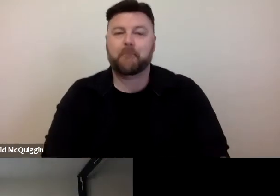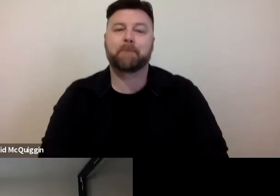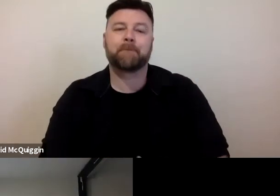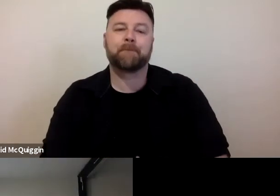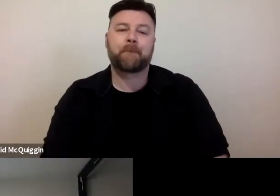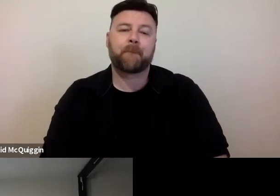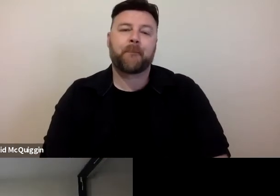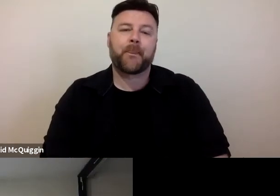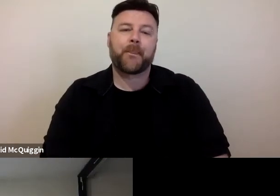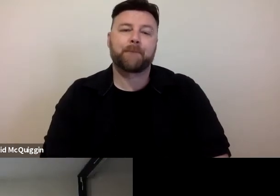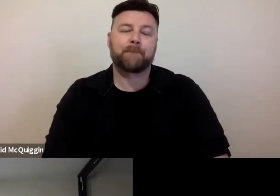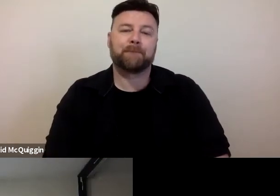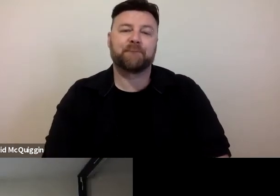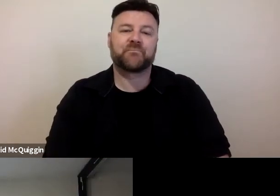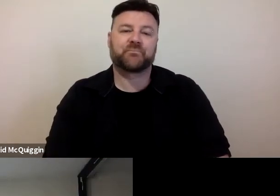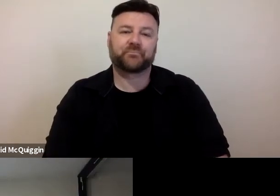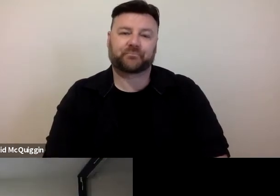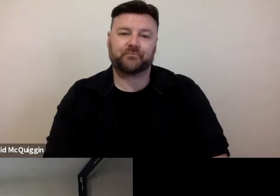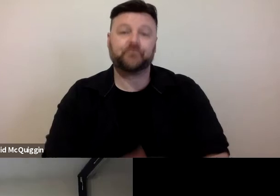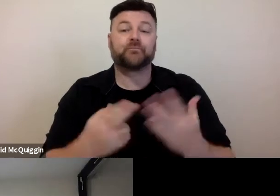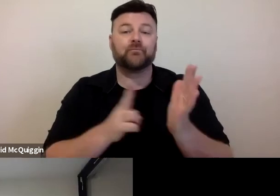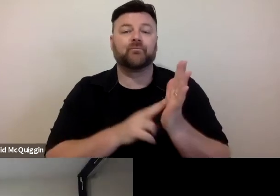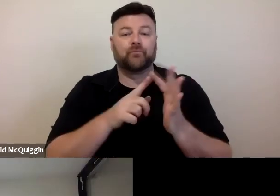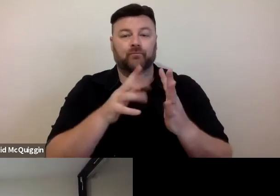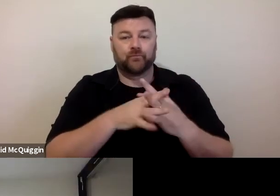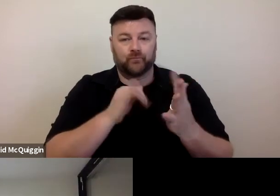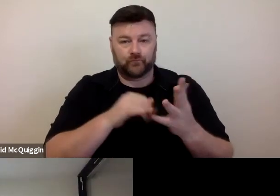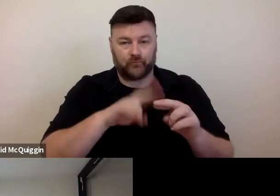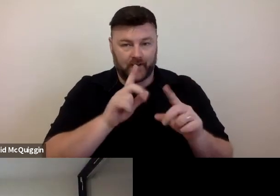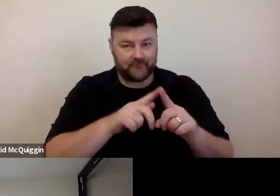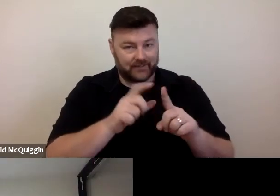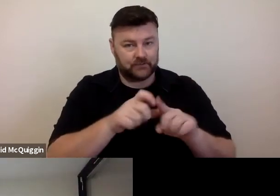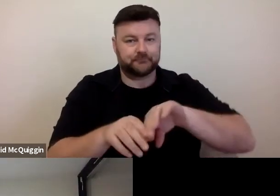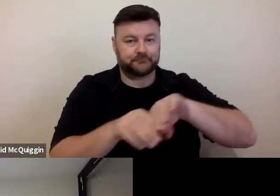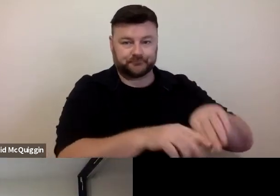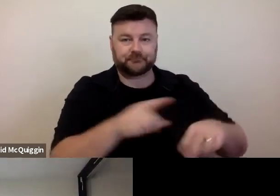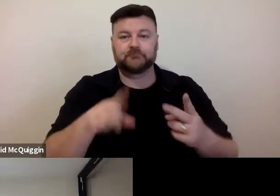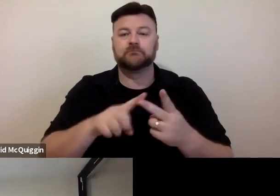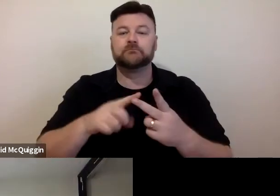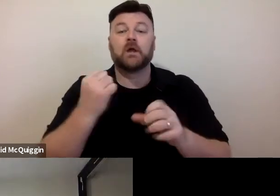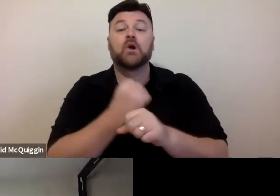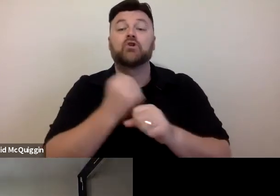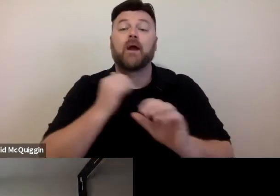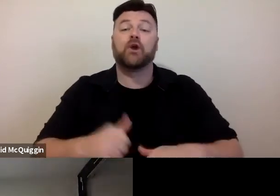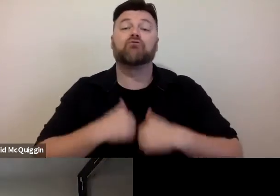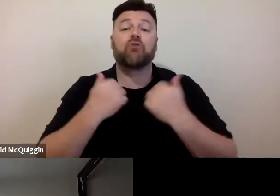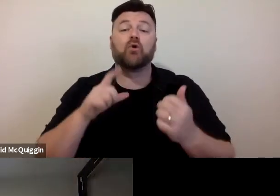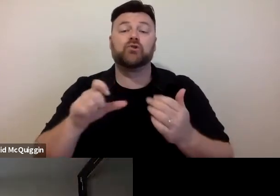You can use newsfeed targeting. The second one is create your own channels.